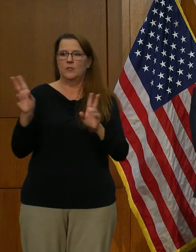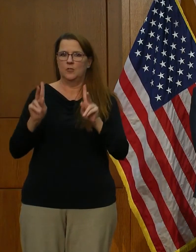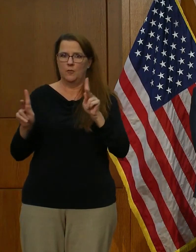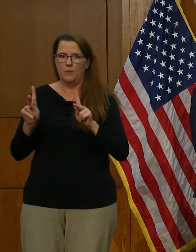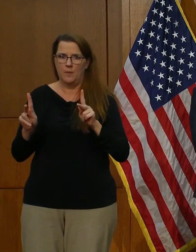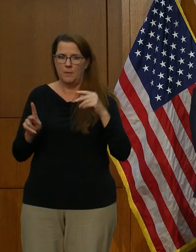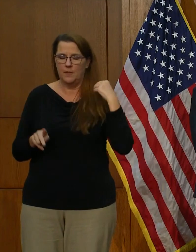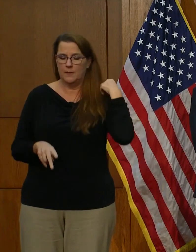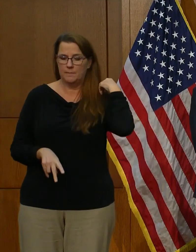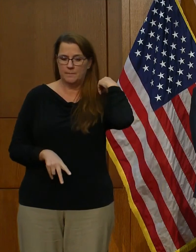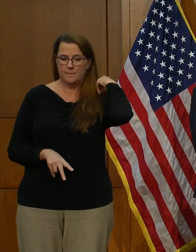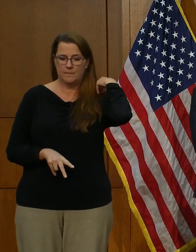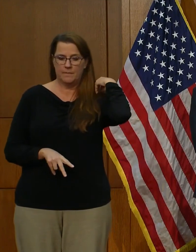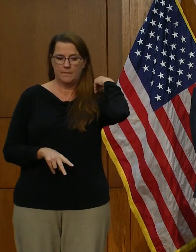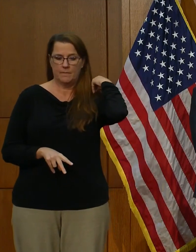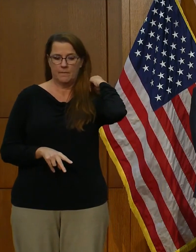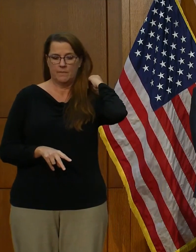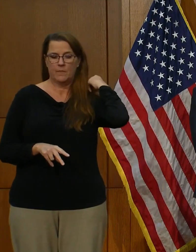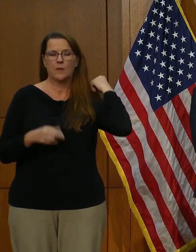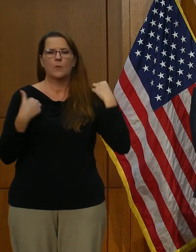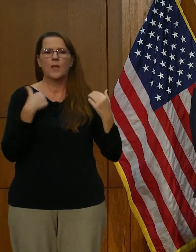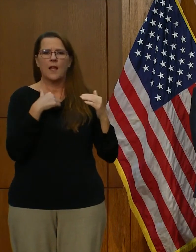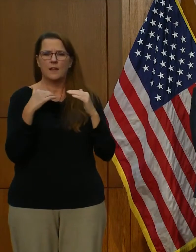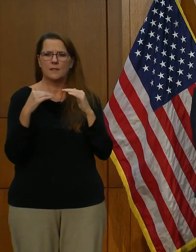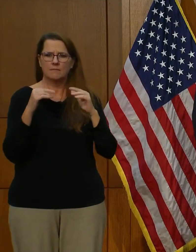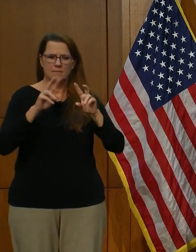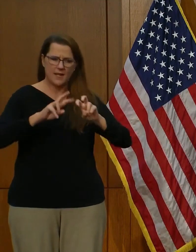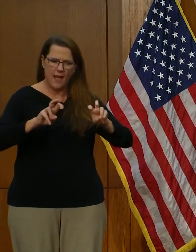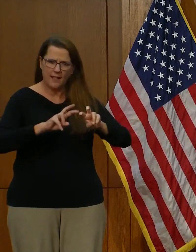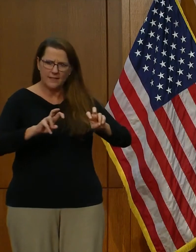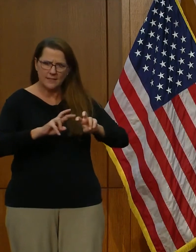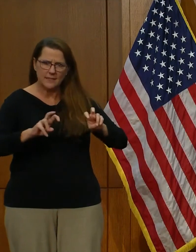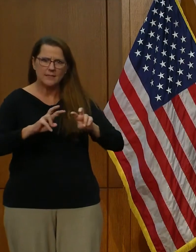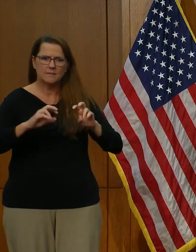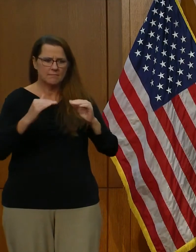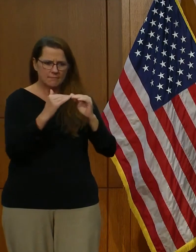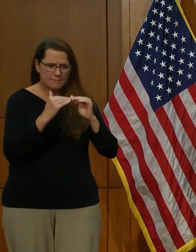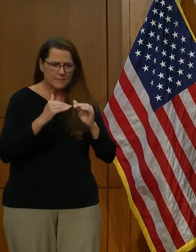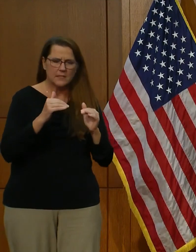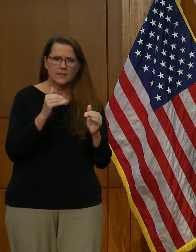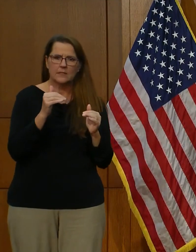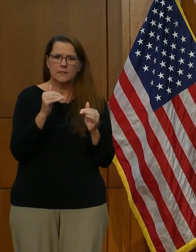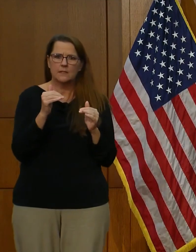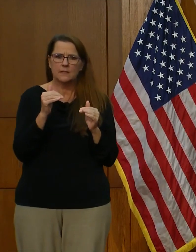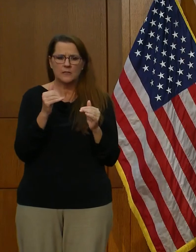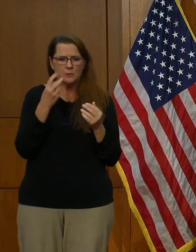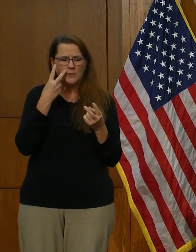FOR LARGE SITES THAT WERE ACCESSIBLE TO THE PUBLIC. WE